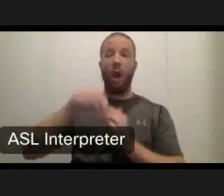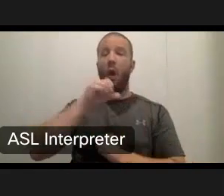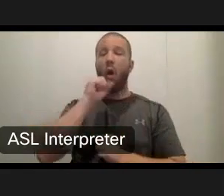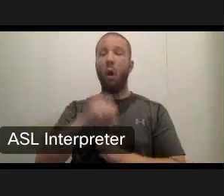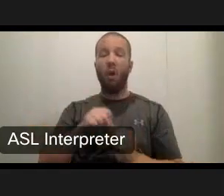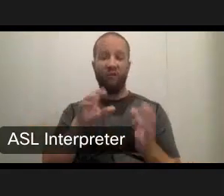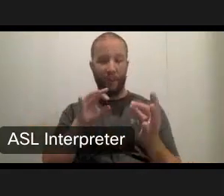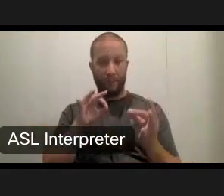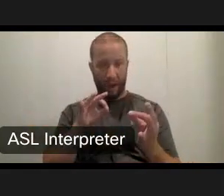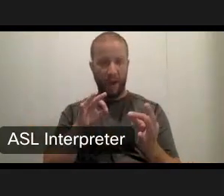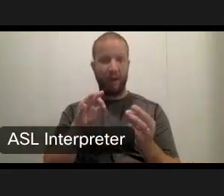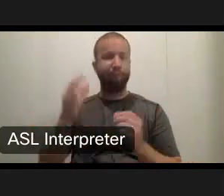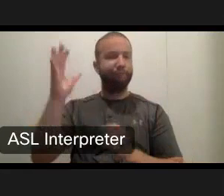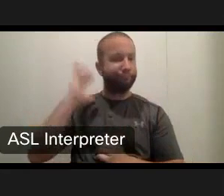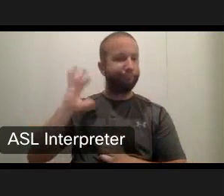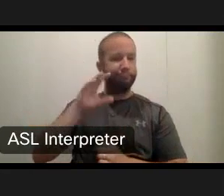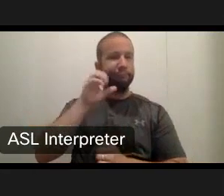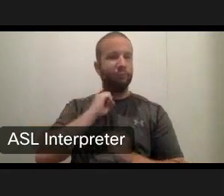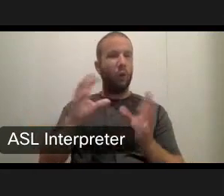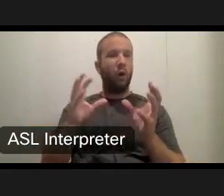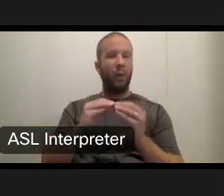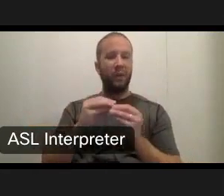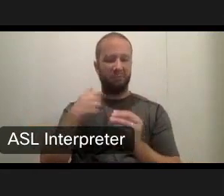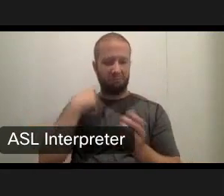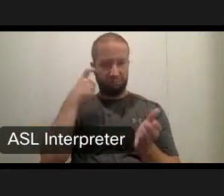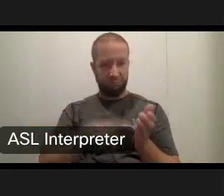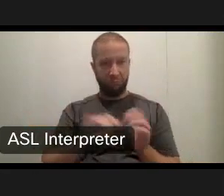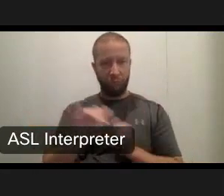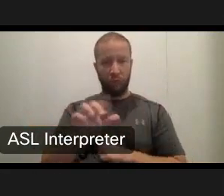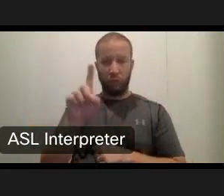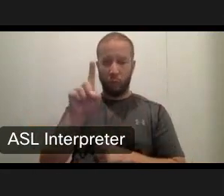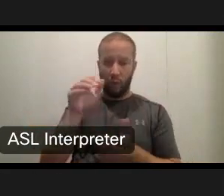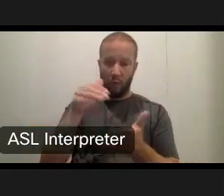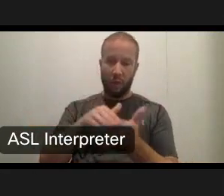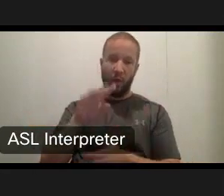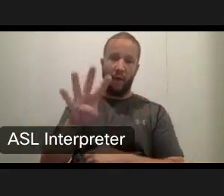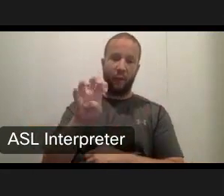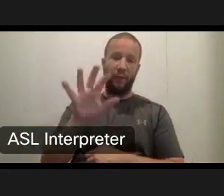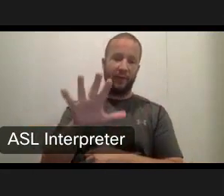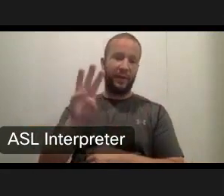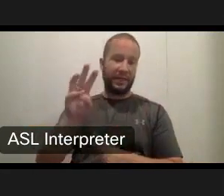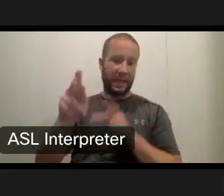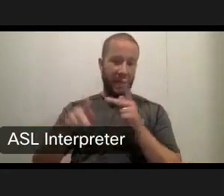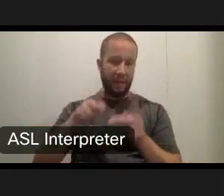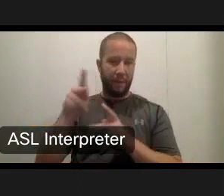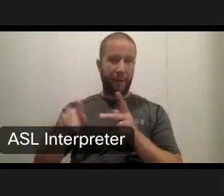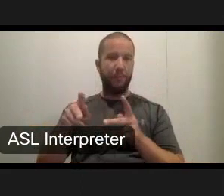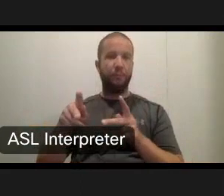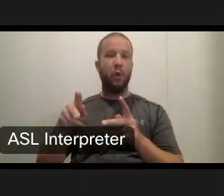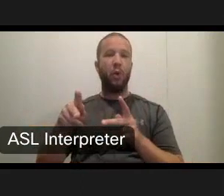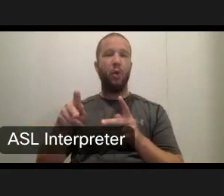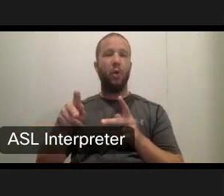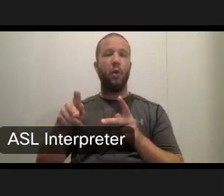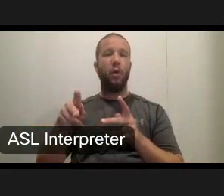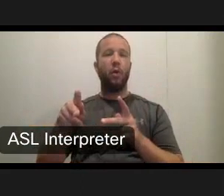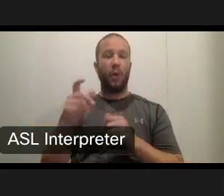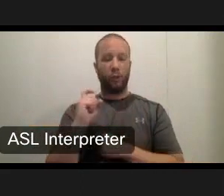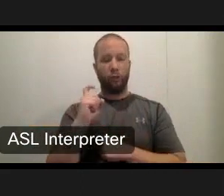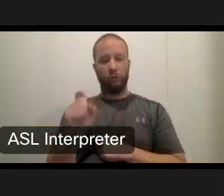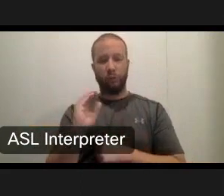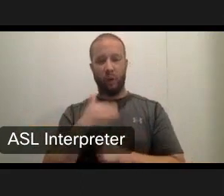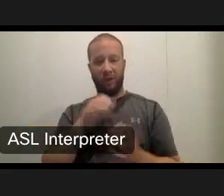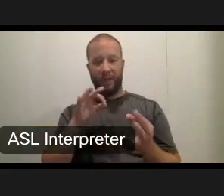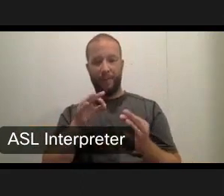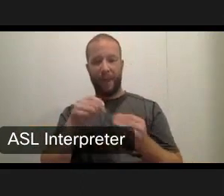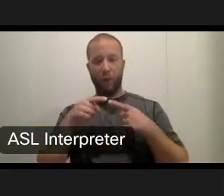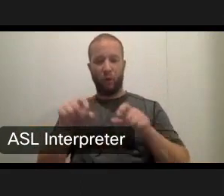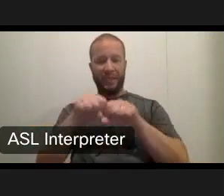also in meetings and then 1456 individuals that contributed feedback on the system evaluation of